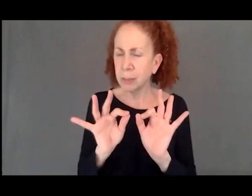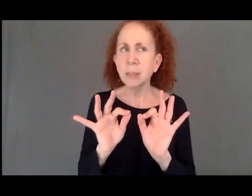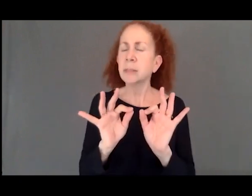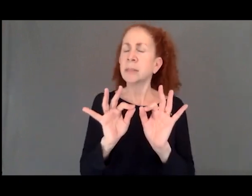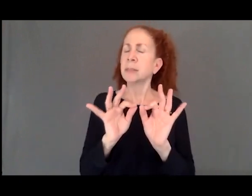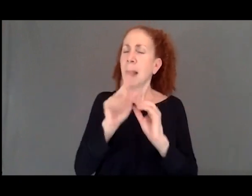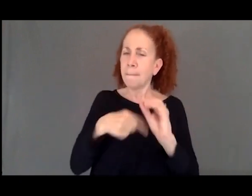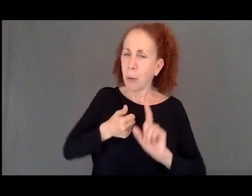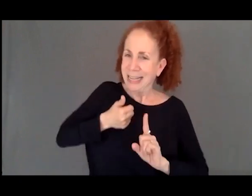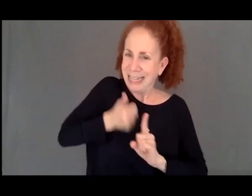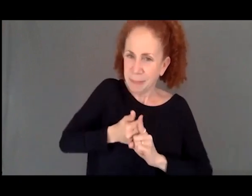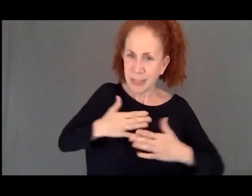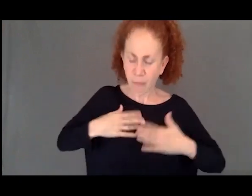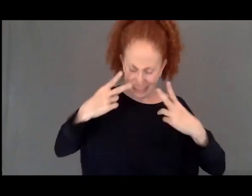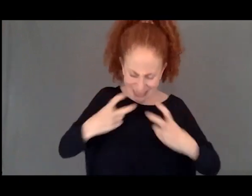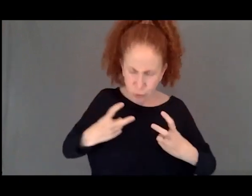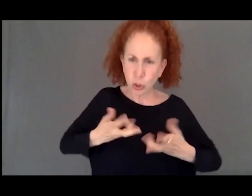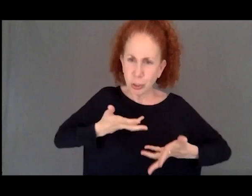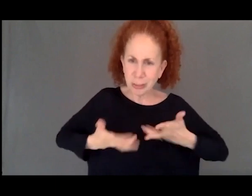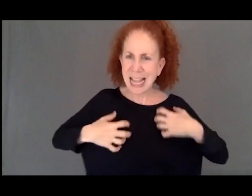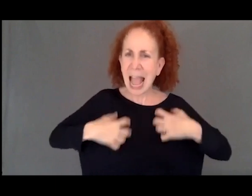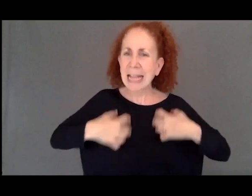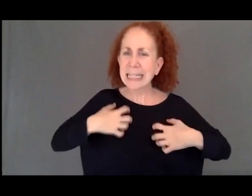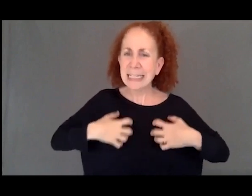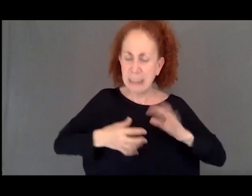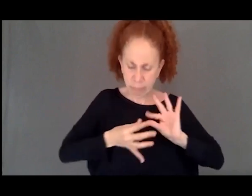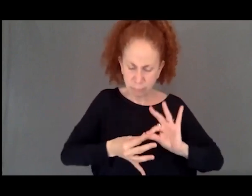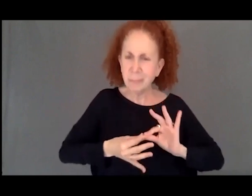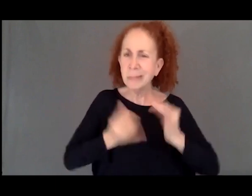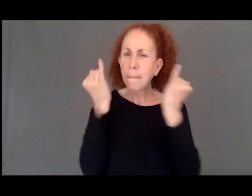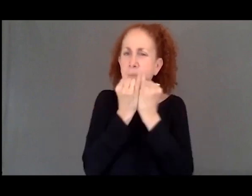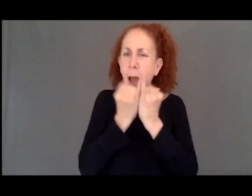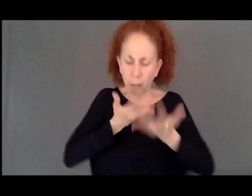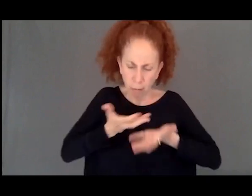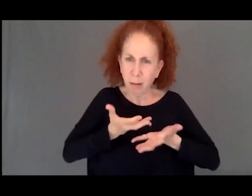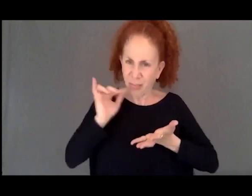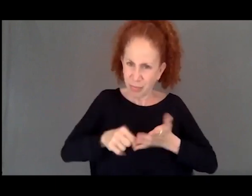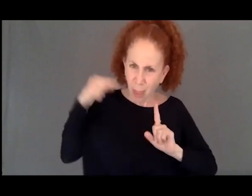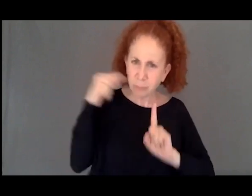was about himself and his own internal agonies and this internal monologue that he's having.